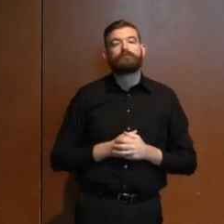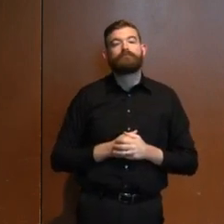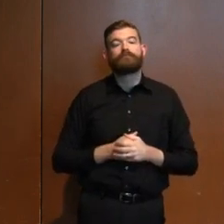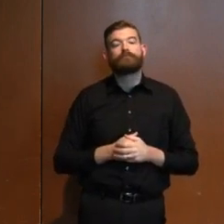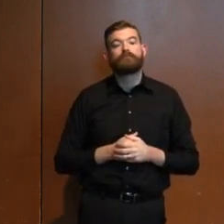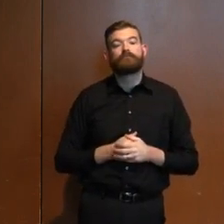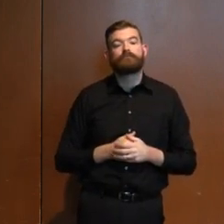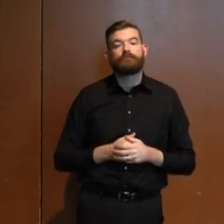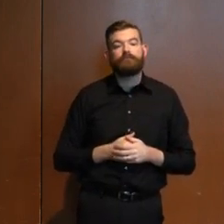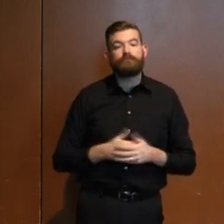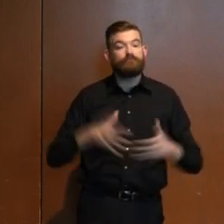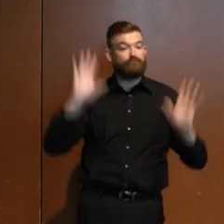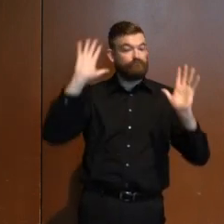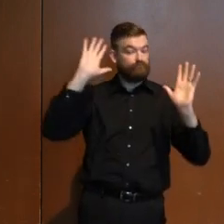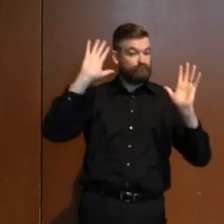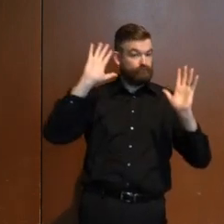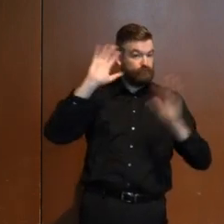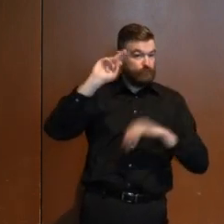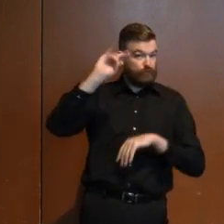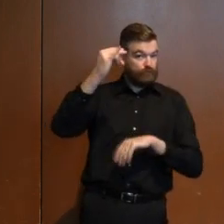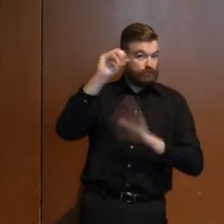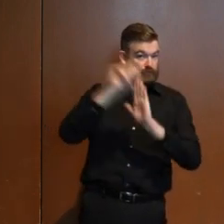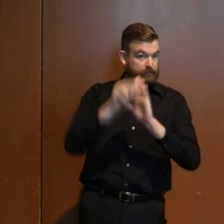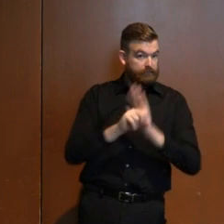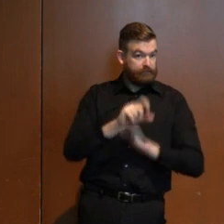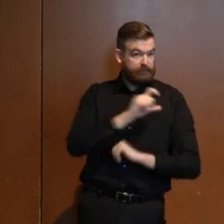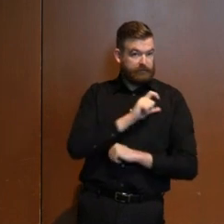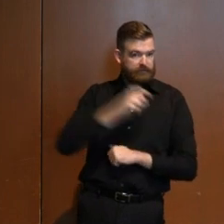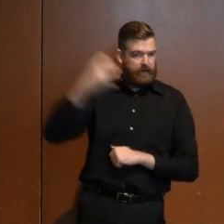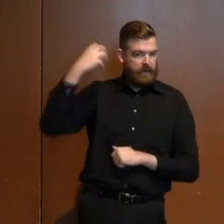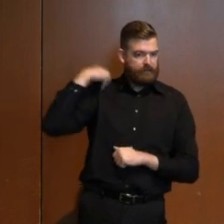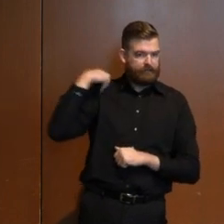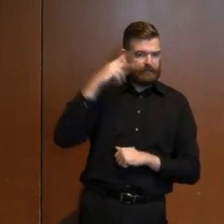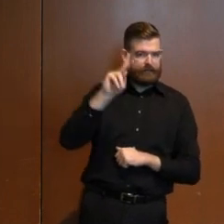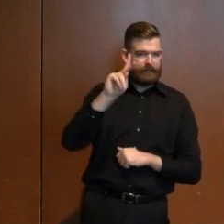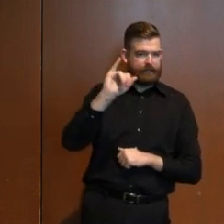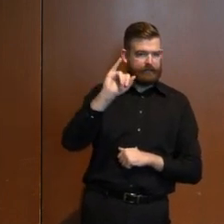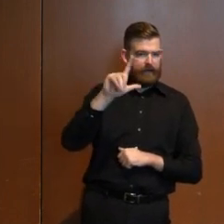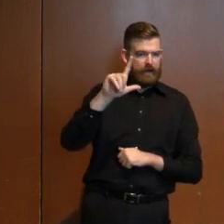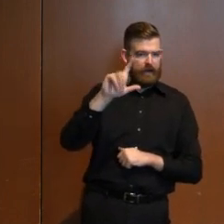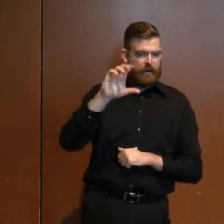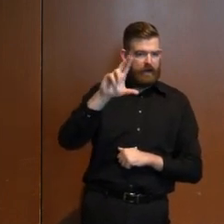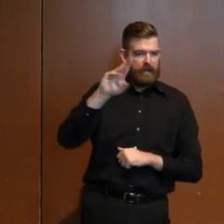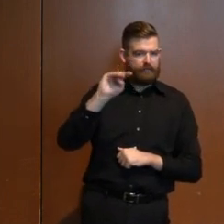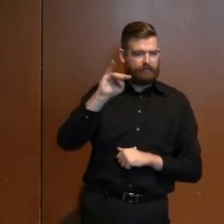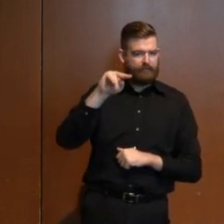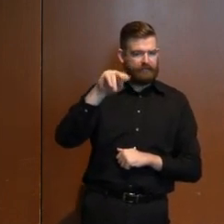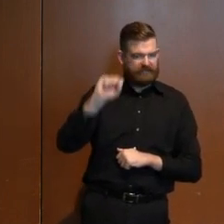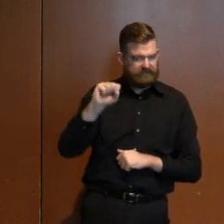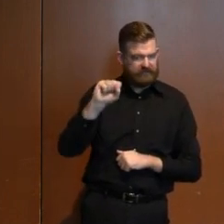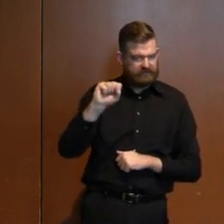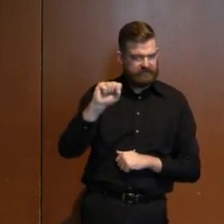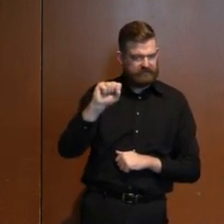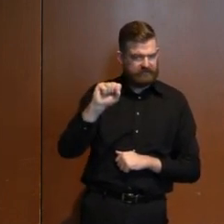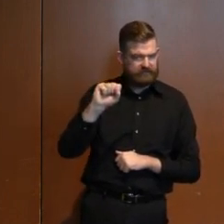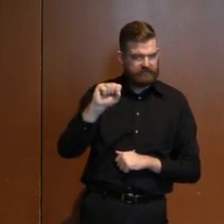OF DAYS AND WEEKS. AGAIN I MUST GIVE IN ABSENTIA